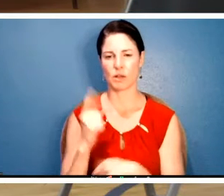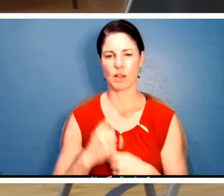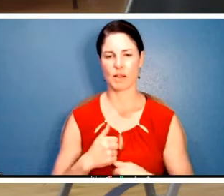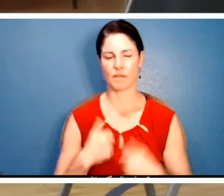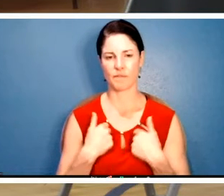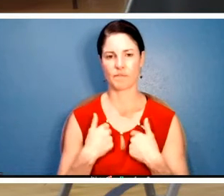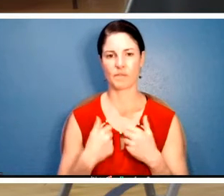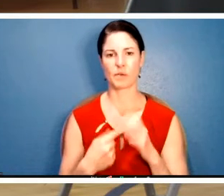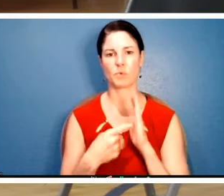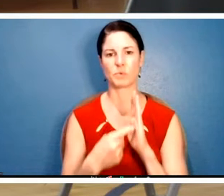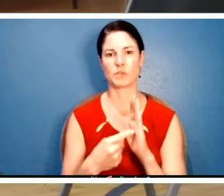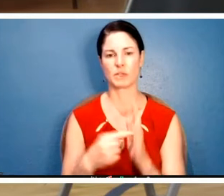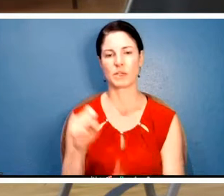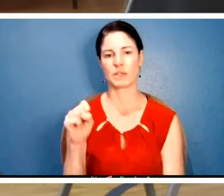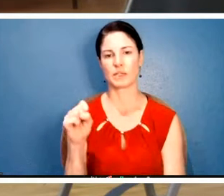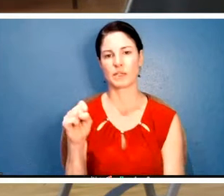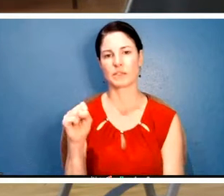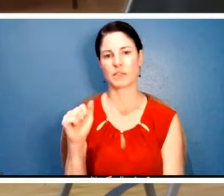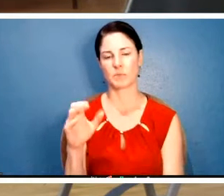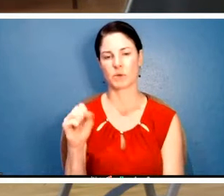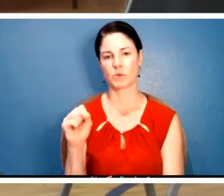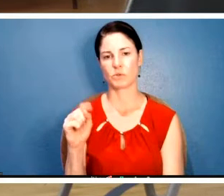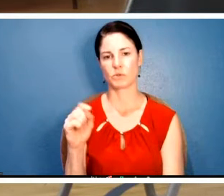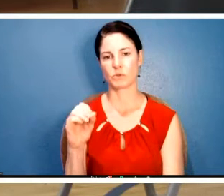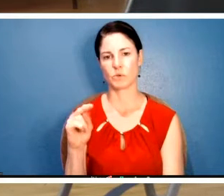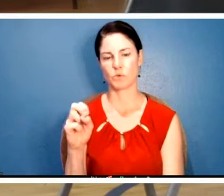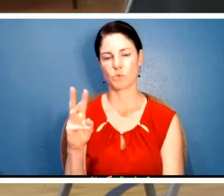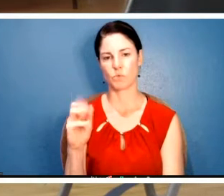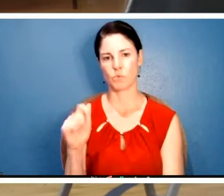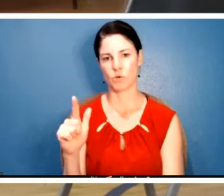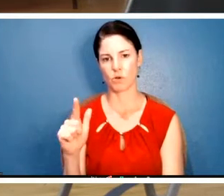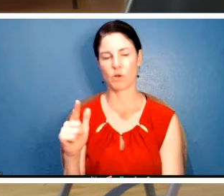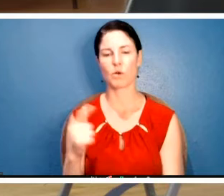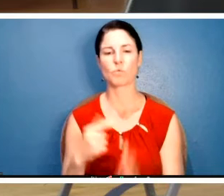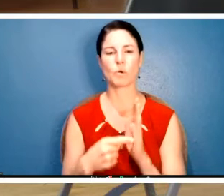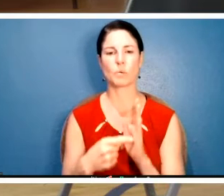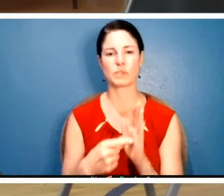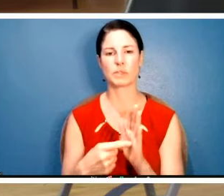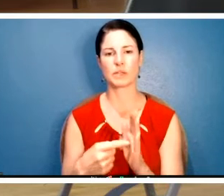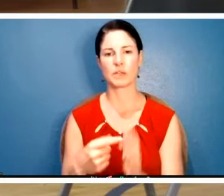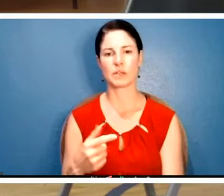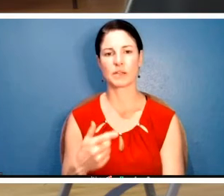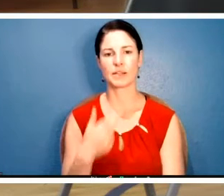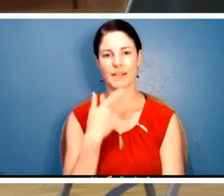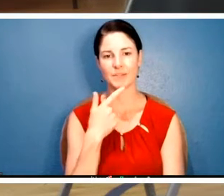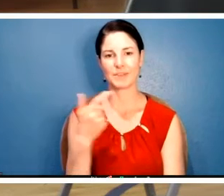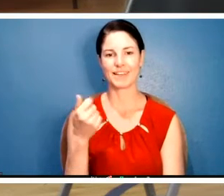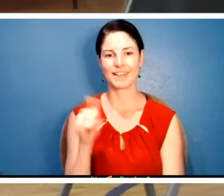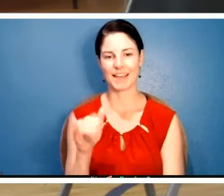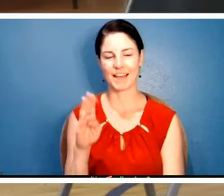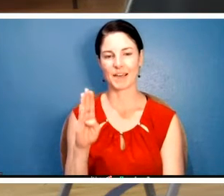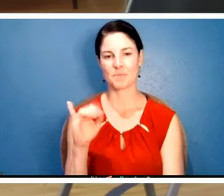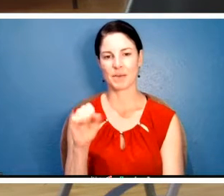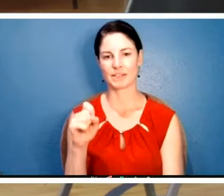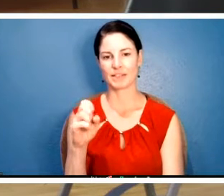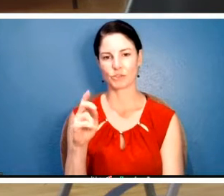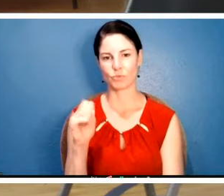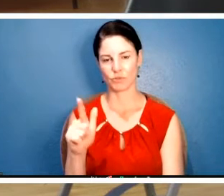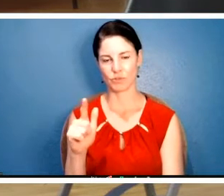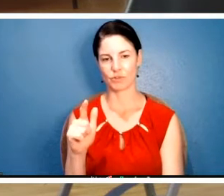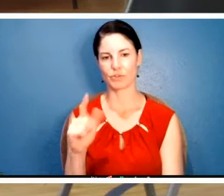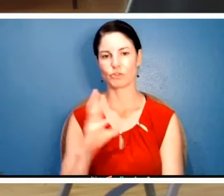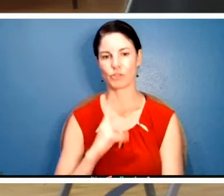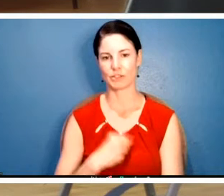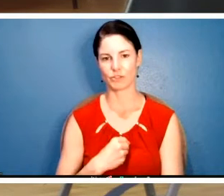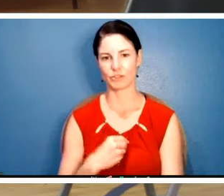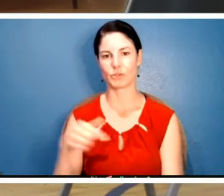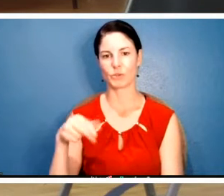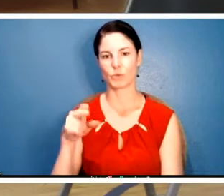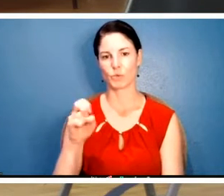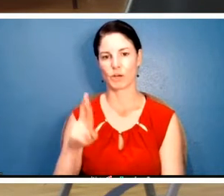SacGov: sacramento stonewall democrats representing the lesbian, gay, bisexual I got to do this right lesbian, gay, bisexual transgender queer plus community.